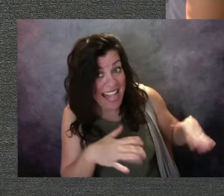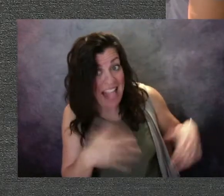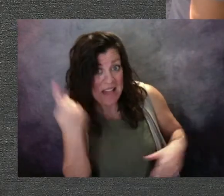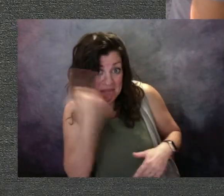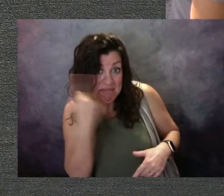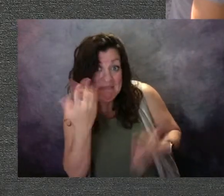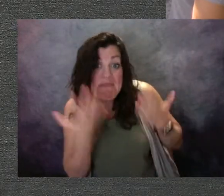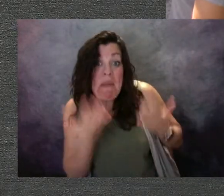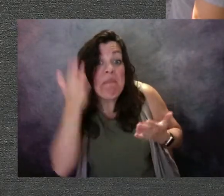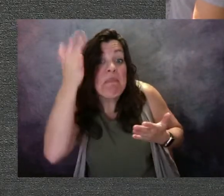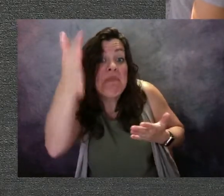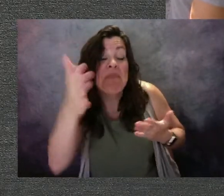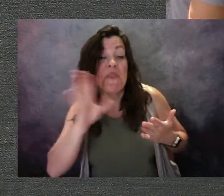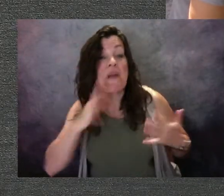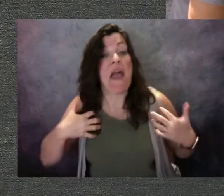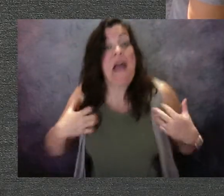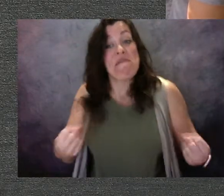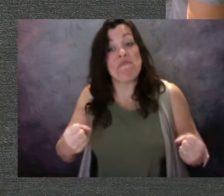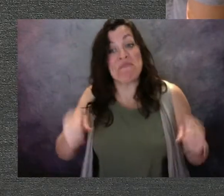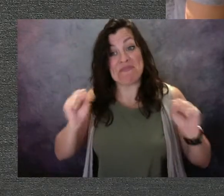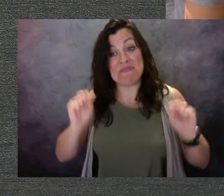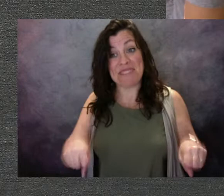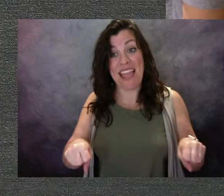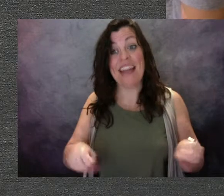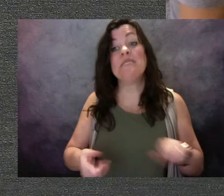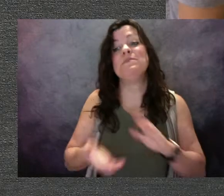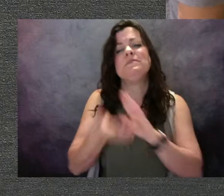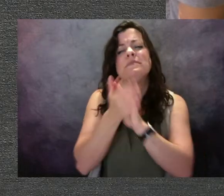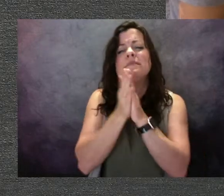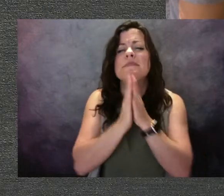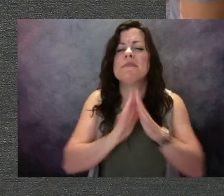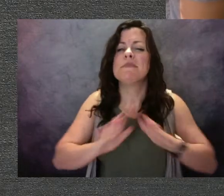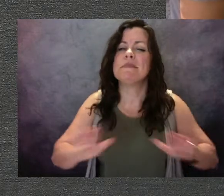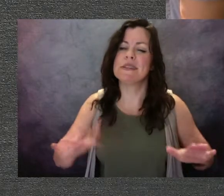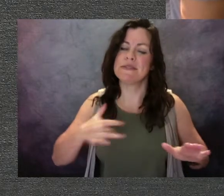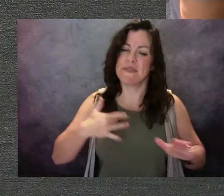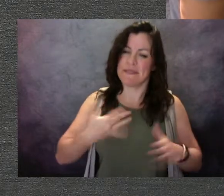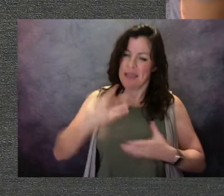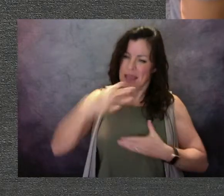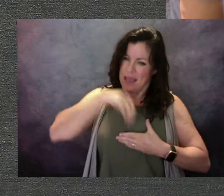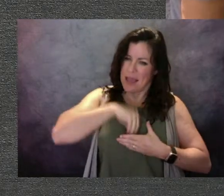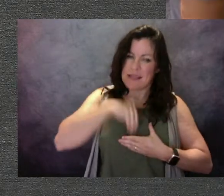"Best of all when you're feeling peaceful, you like who you are just the way you are."